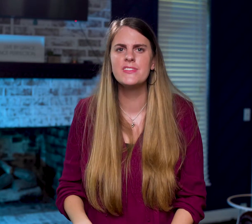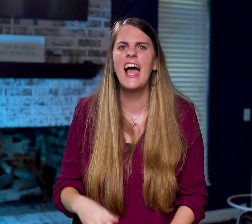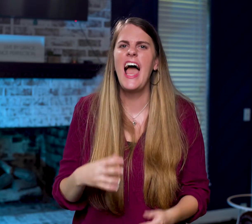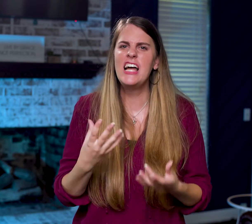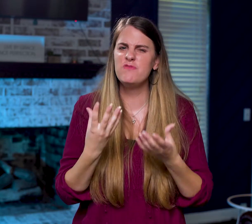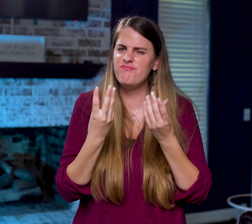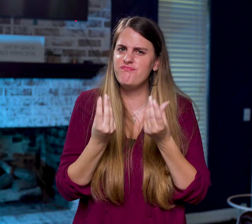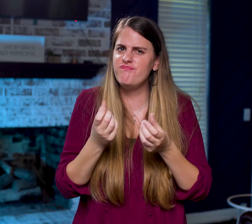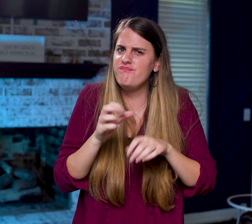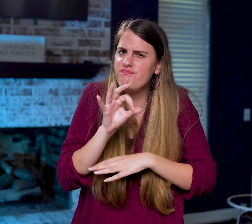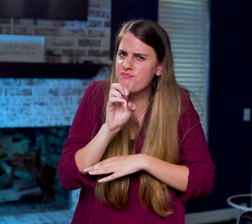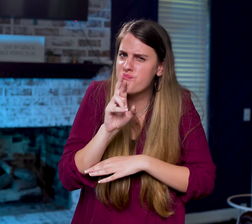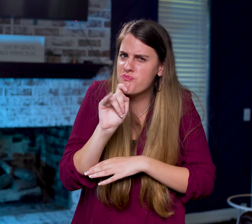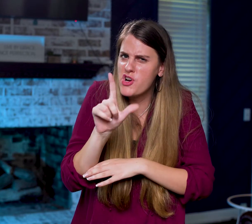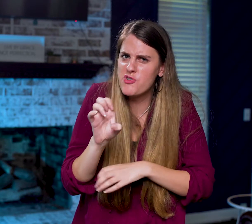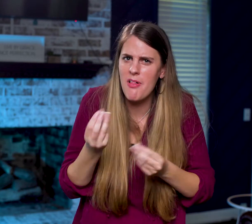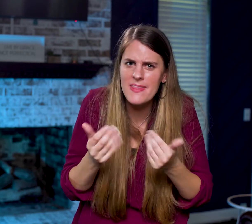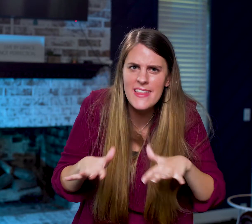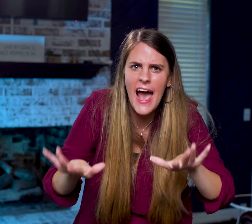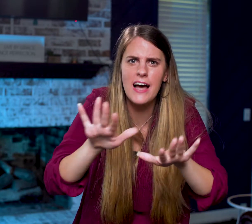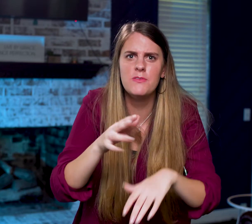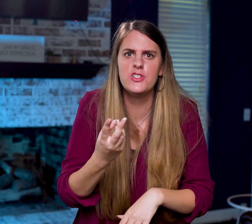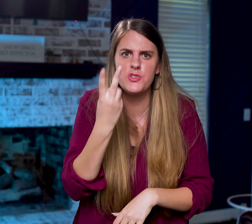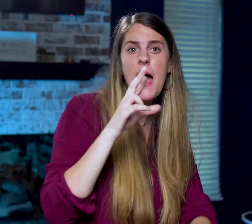It’s fertile land, and two of the agricultural tribes,